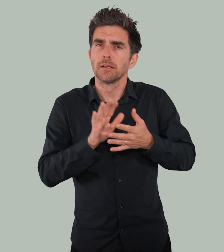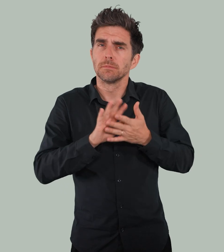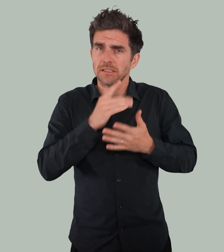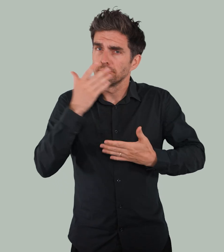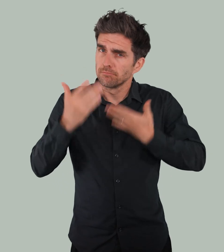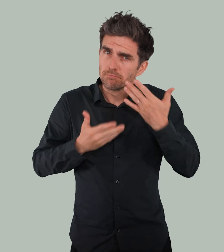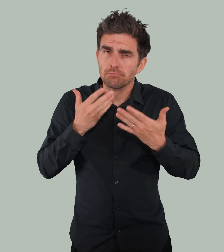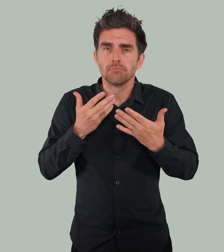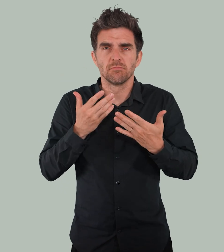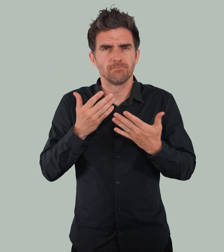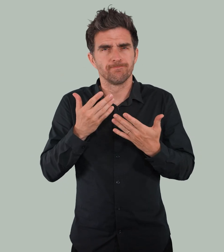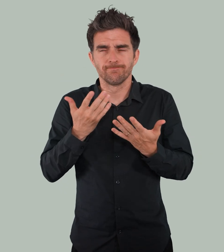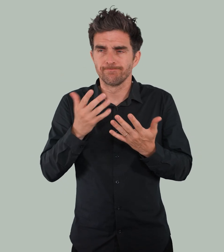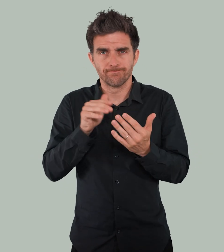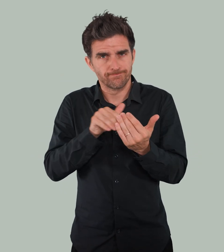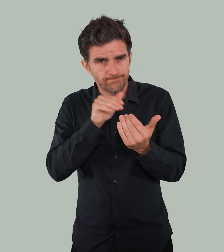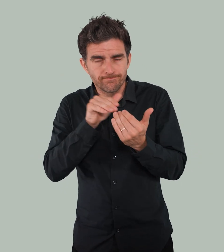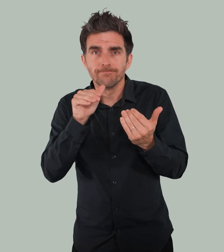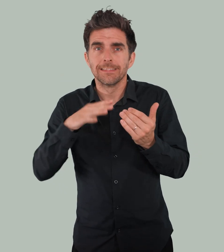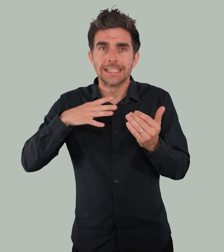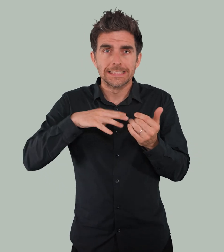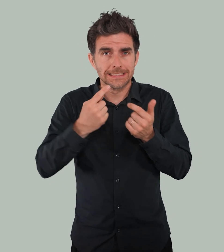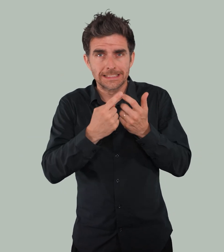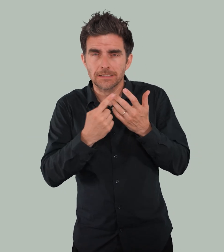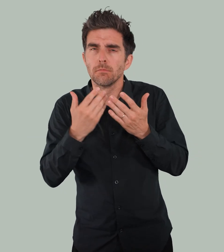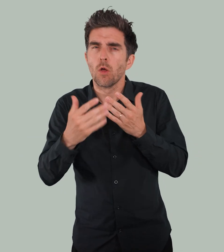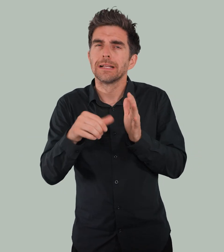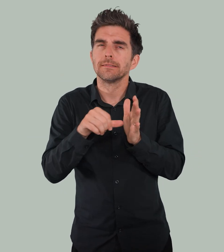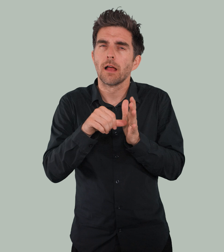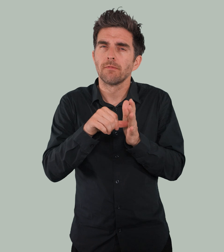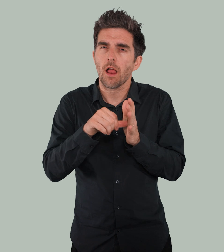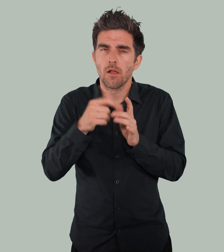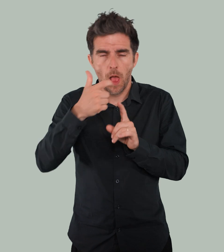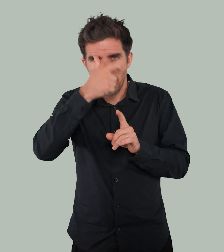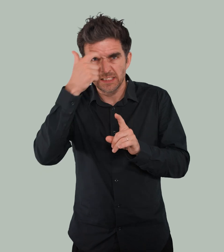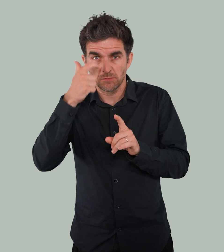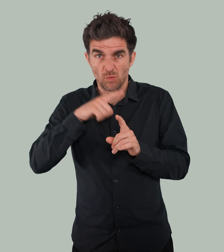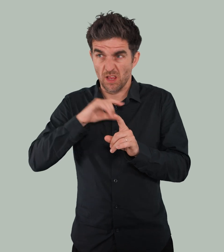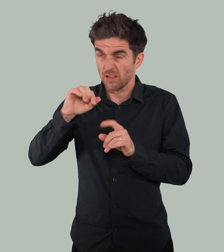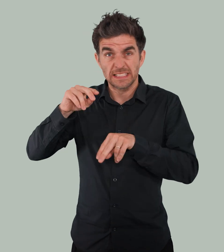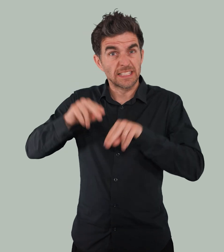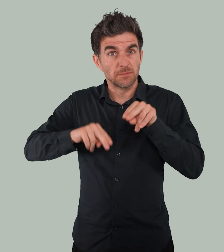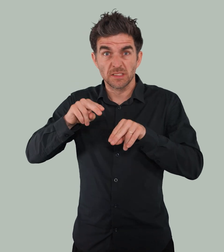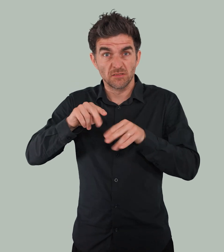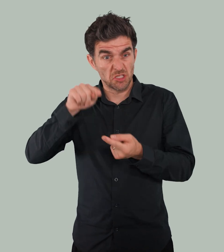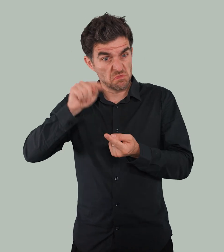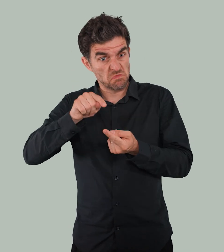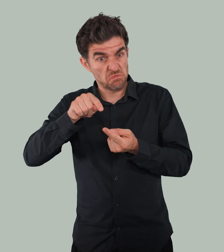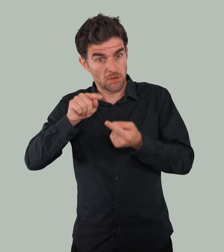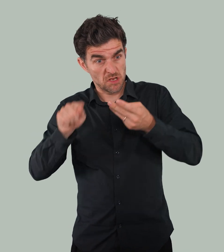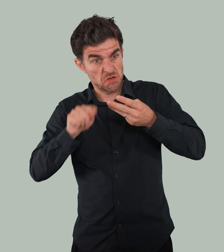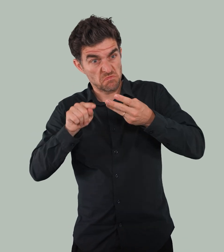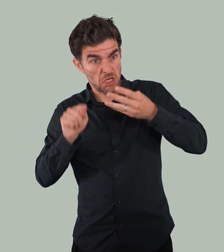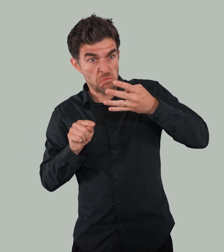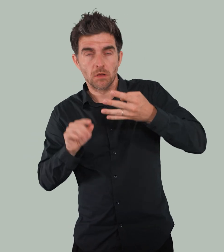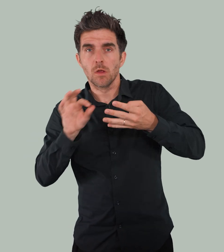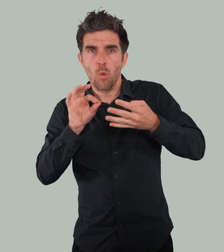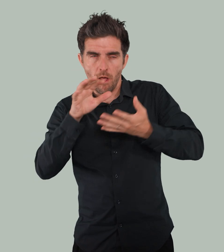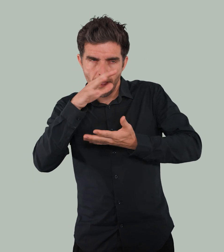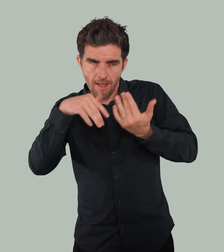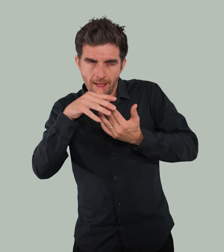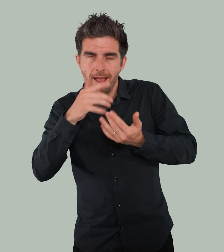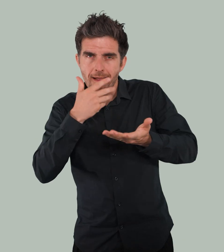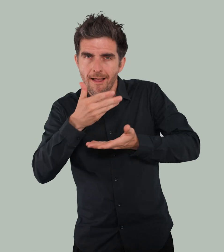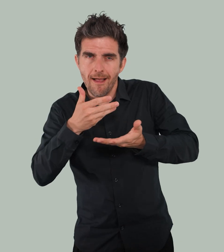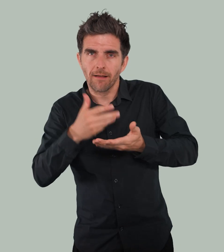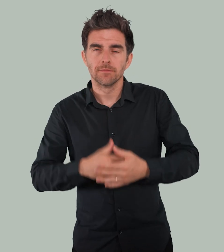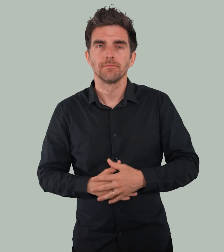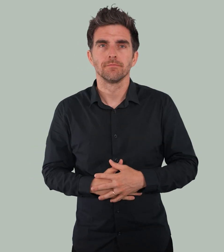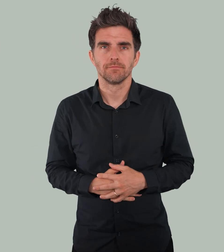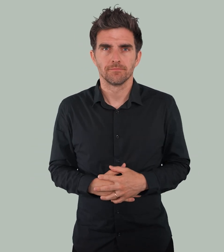They describe this as making needs more difficult to understand within the assessment process.